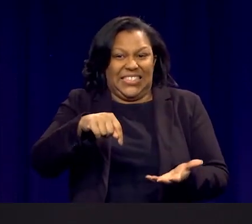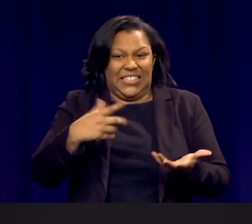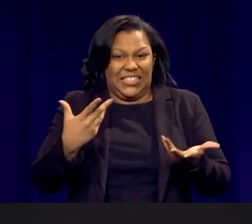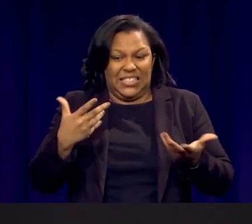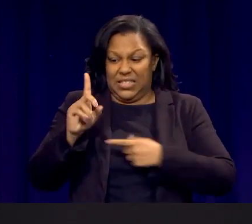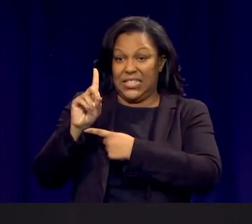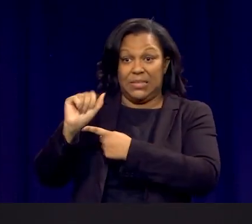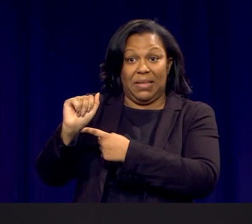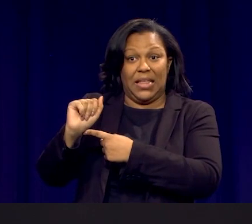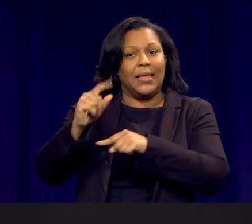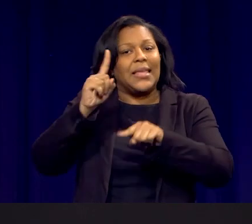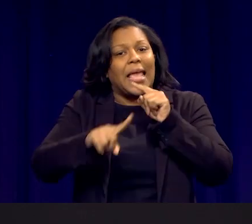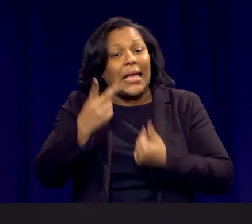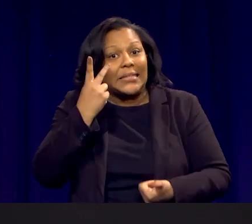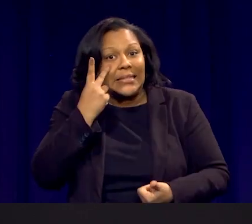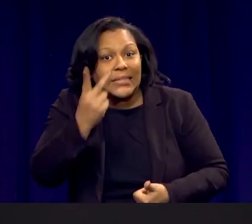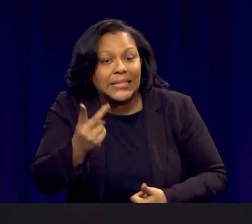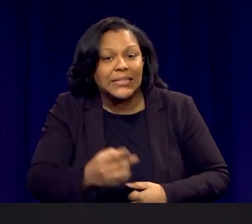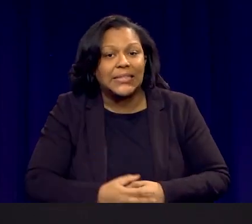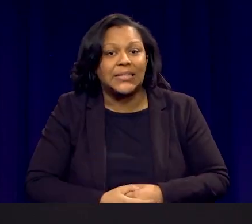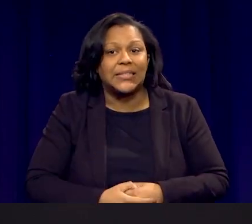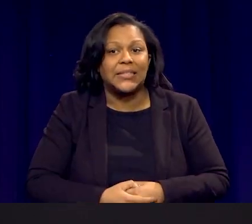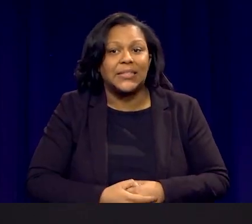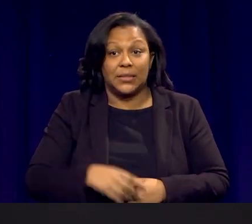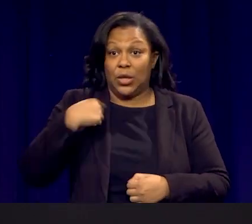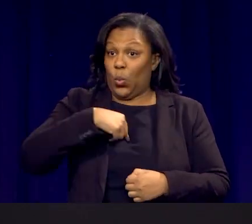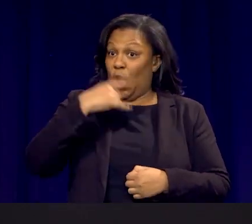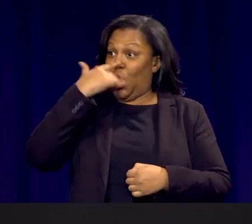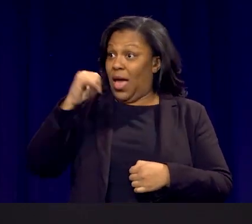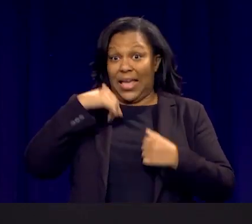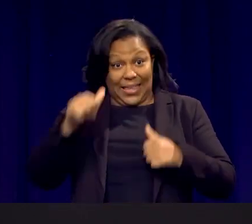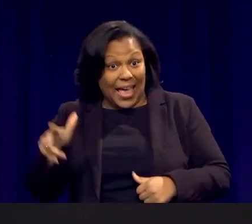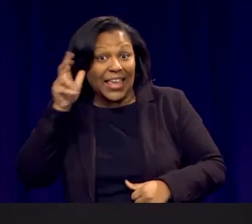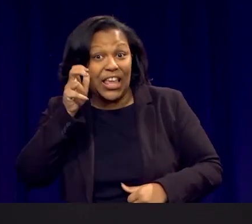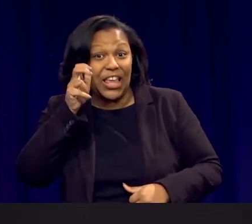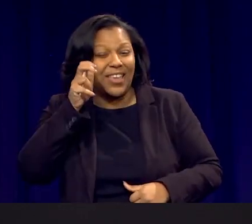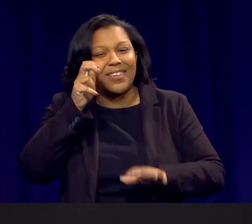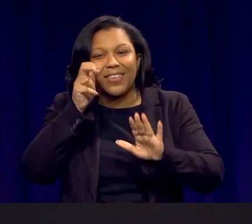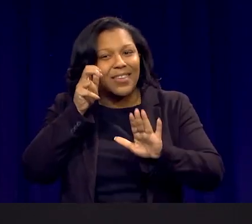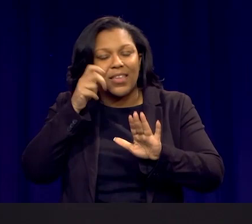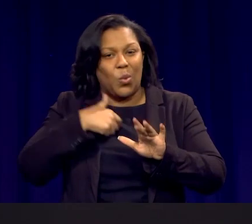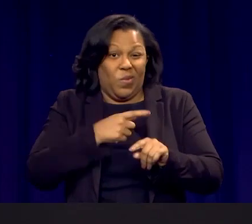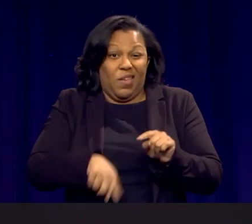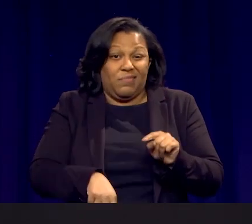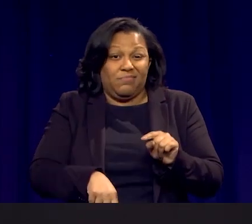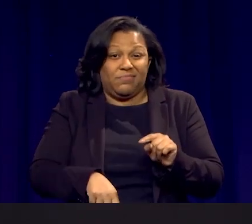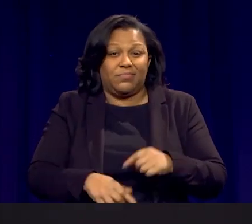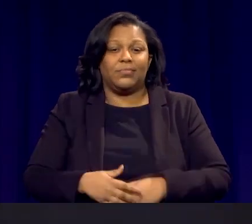that it's an invisible disability. So we may look like we can hear, but we can't.